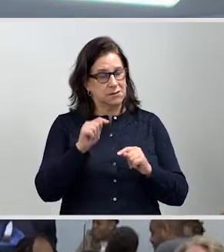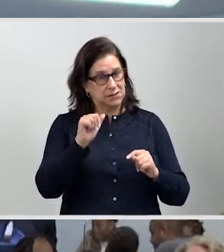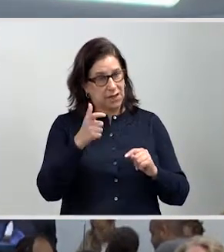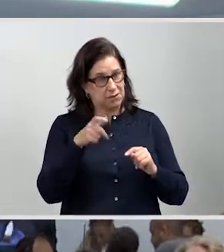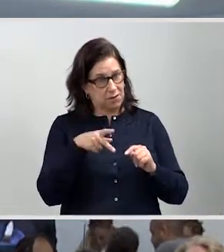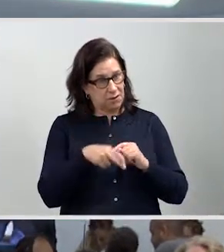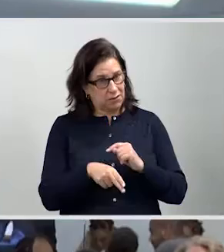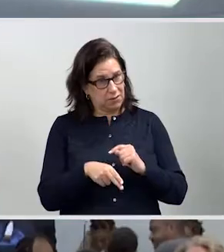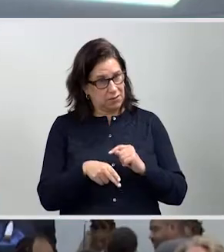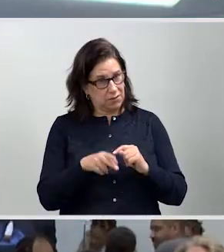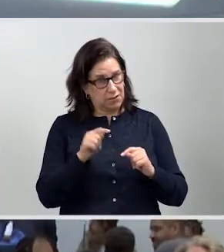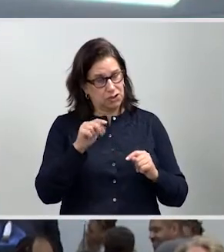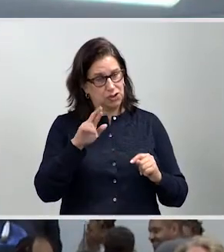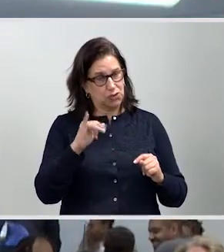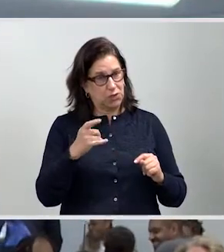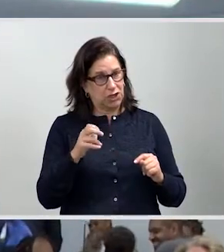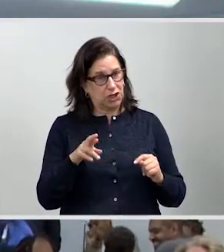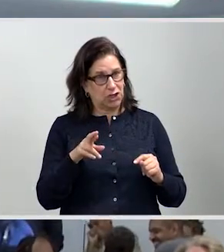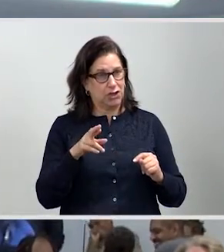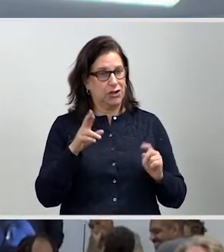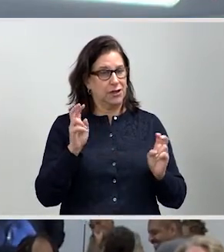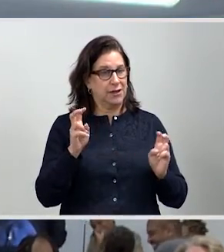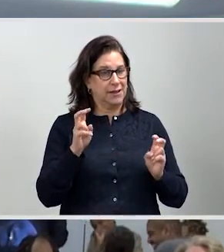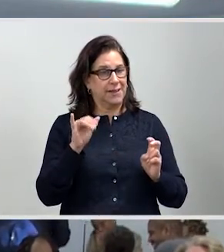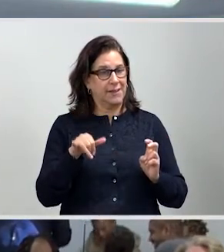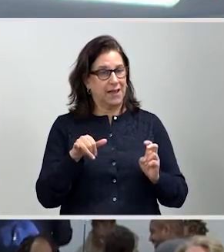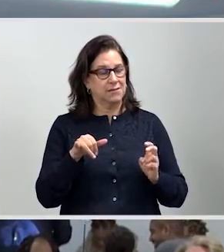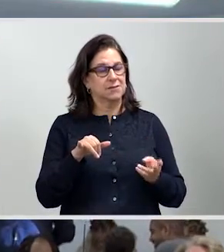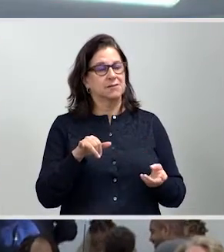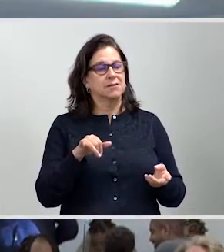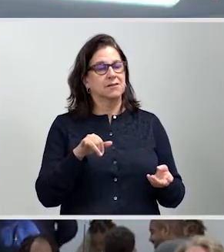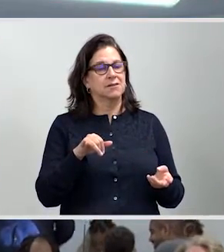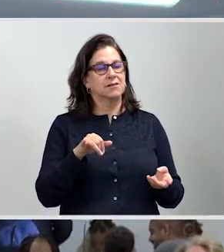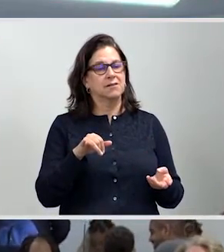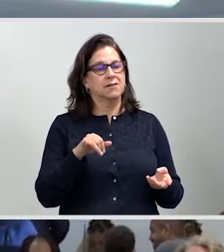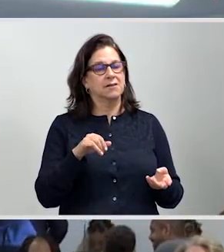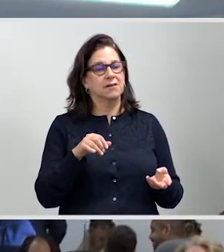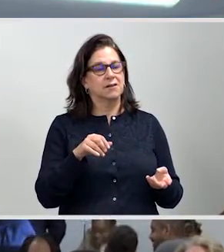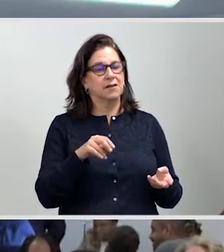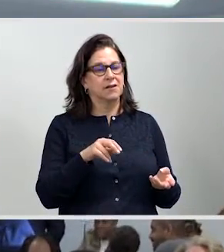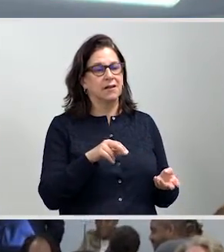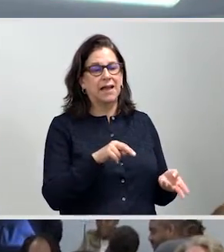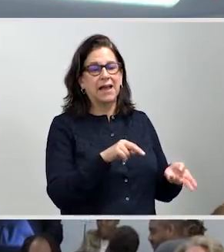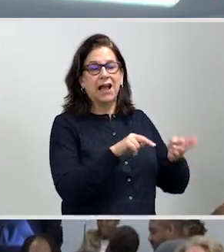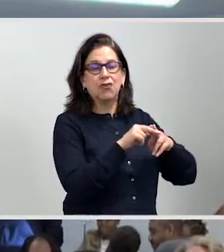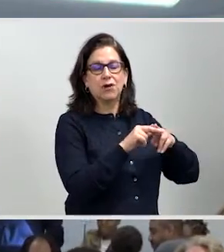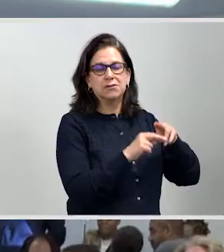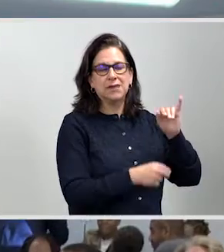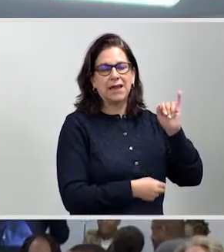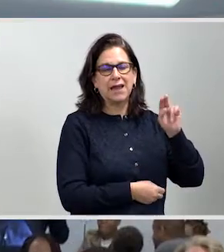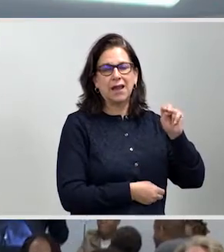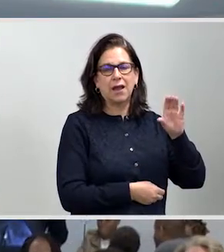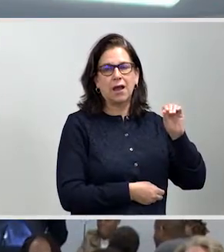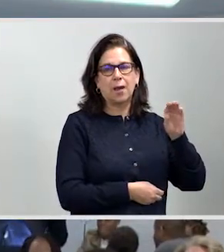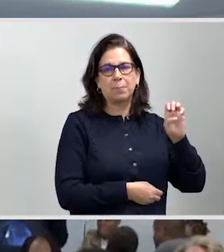AND INCREASE INCOME TAXES FOR THE RICHEST. WHOO! GREAT.